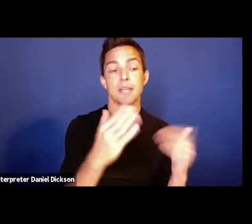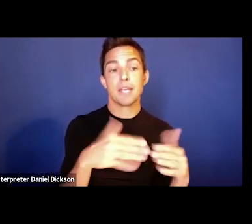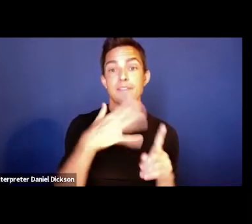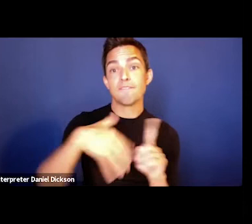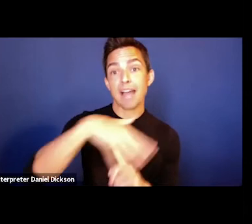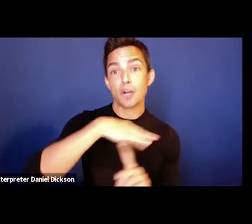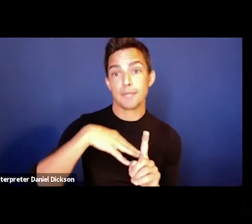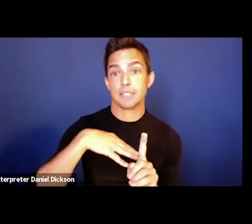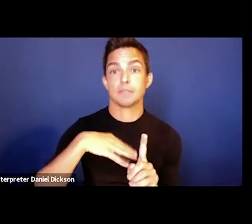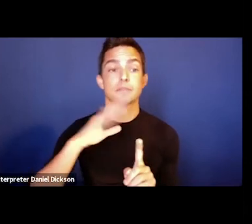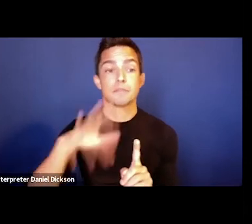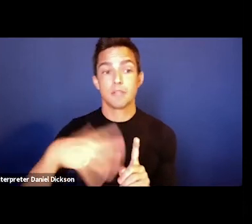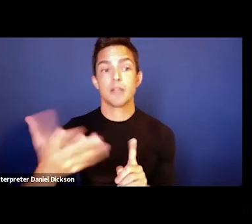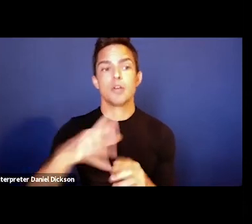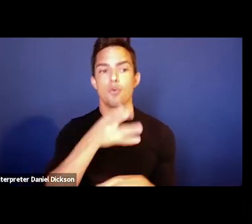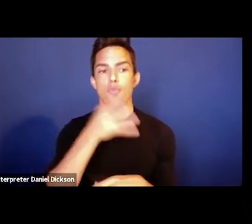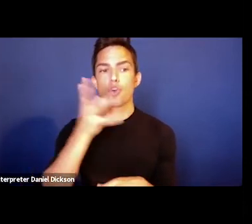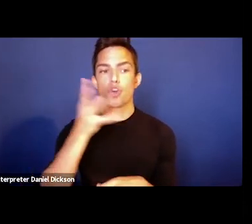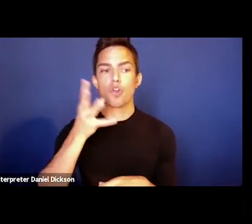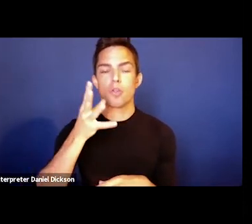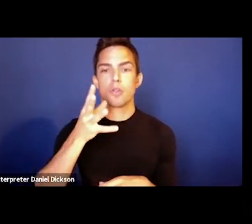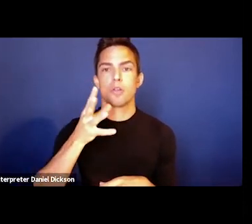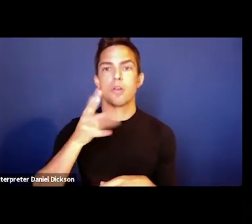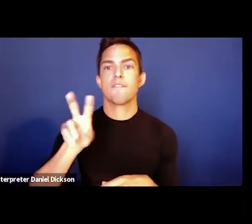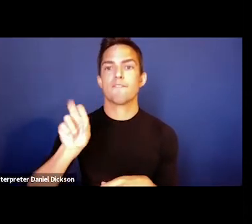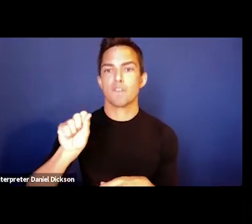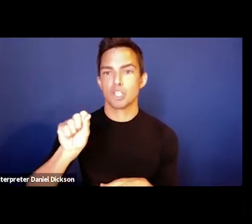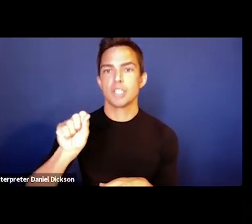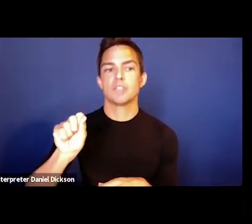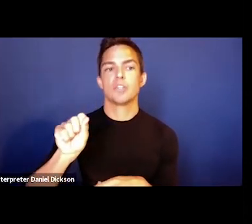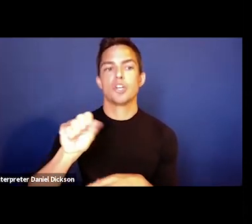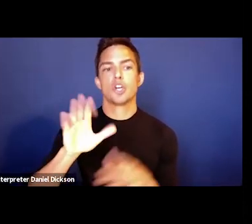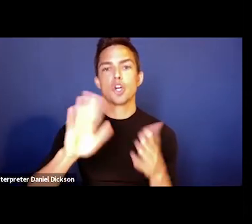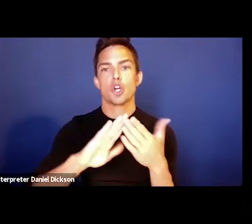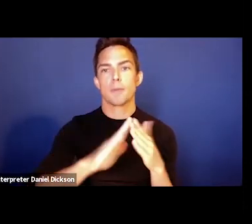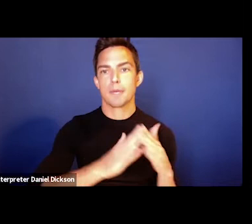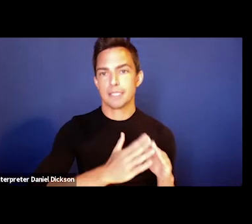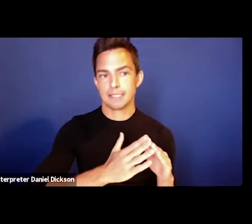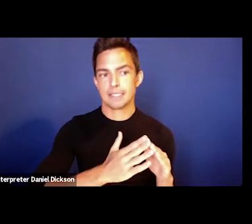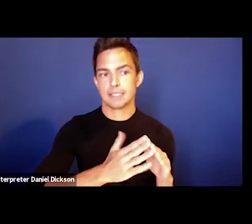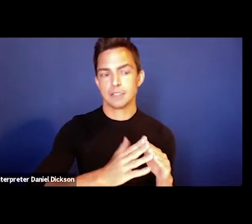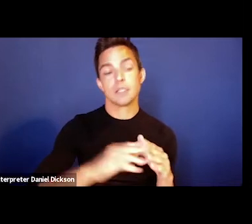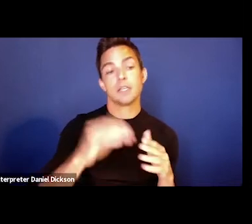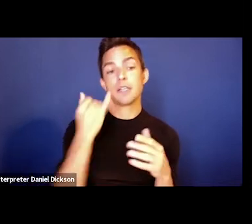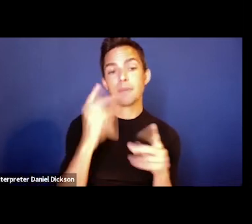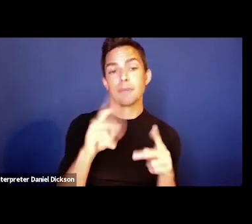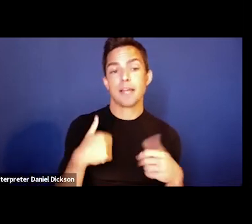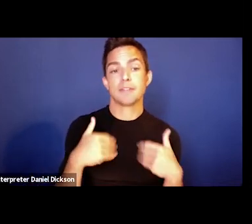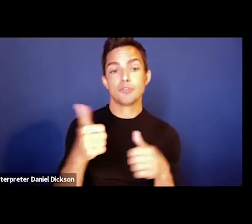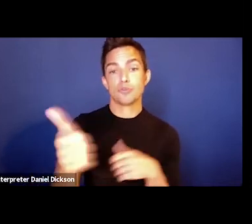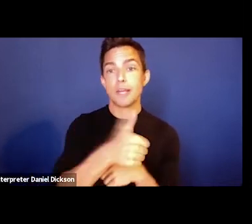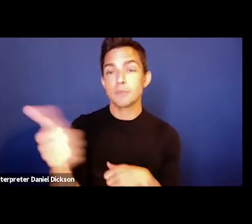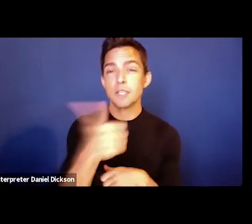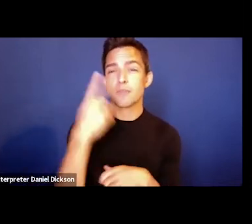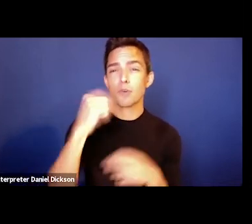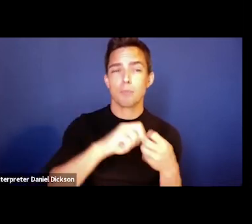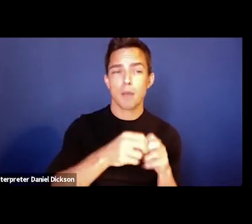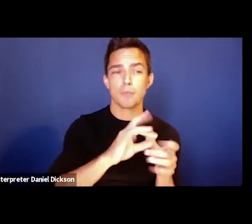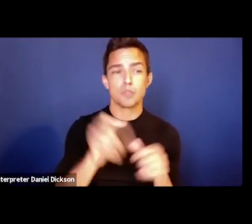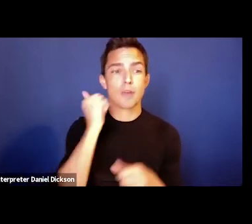was rural versus urban and whether people had transportation for problems for daily needs and